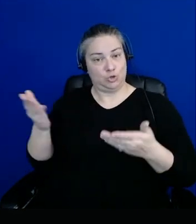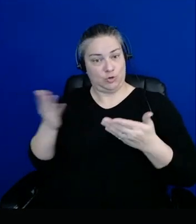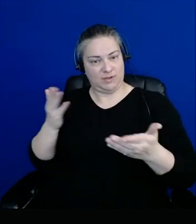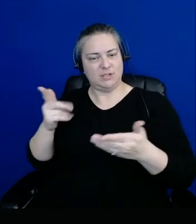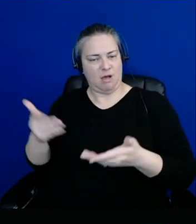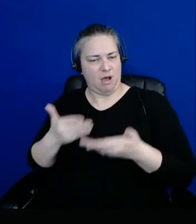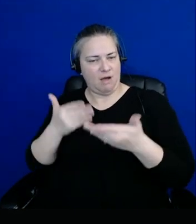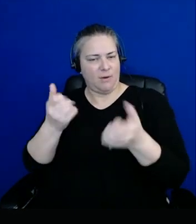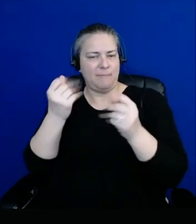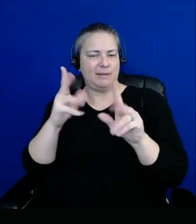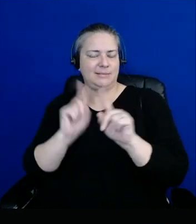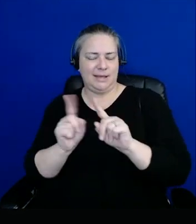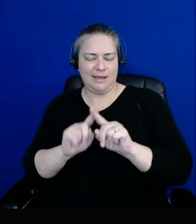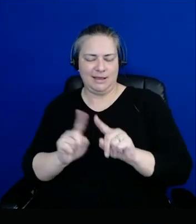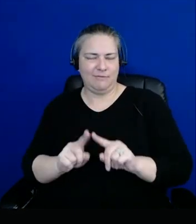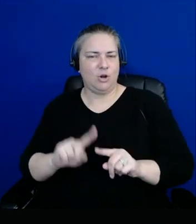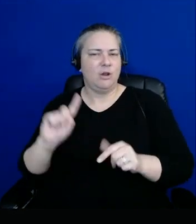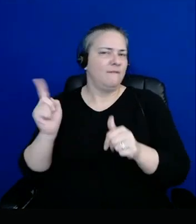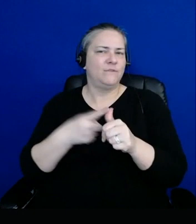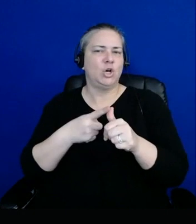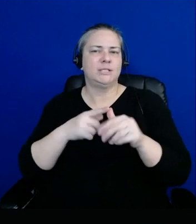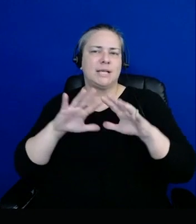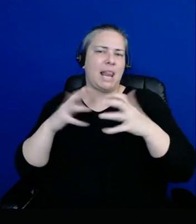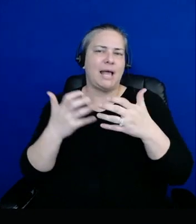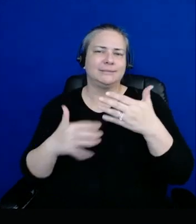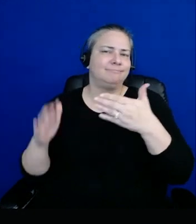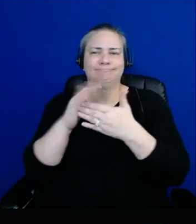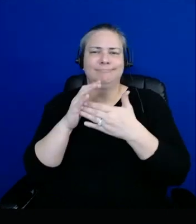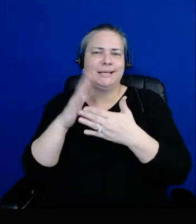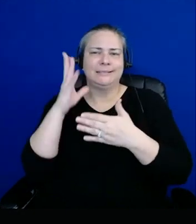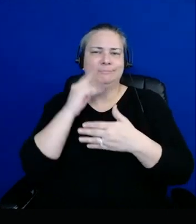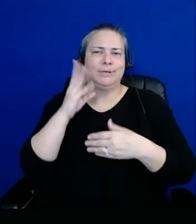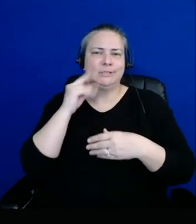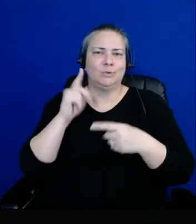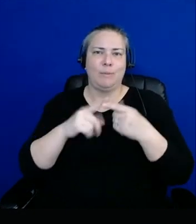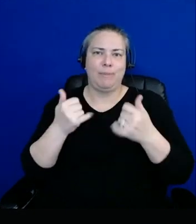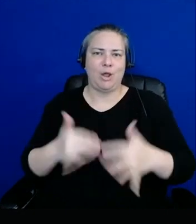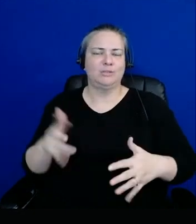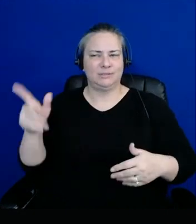of the kinds of first class experiences that developers and players have come to expect,